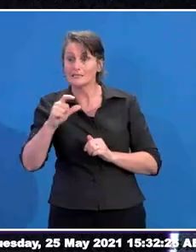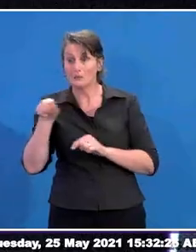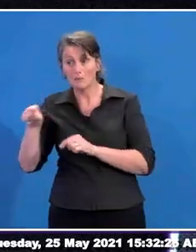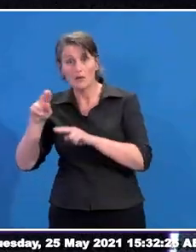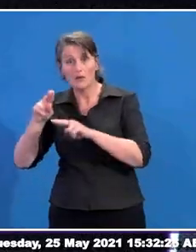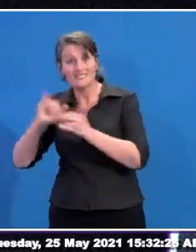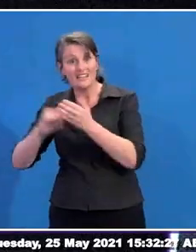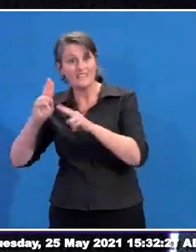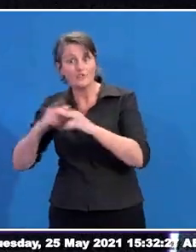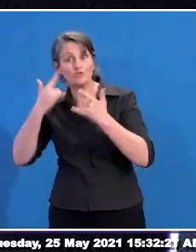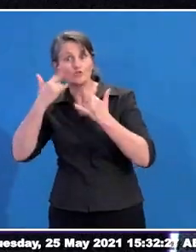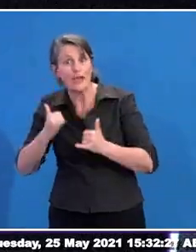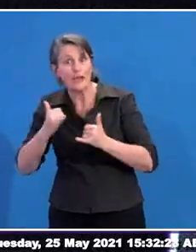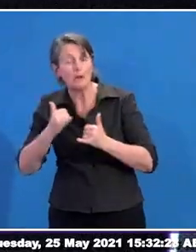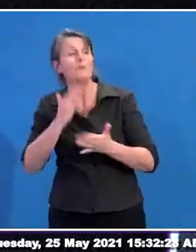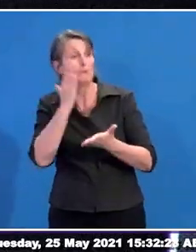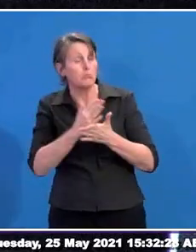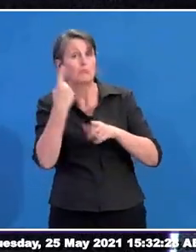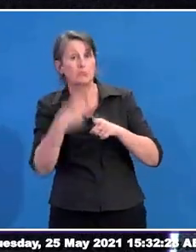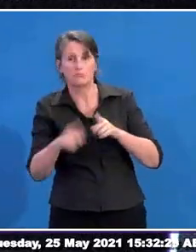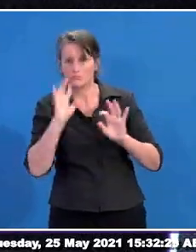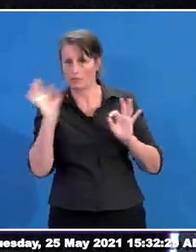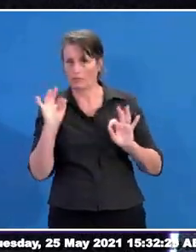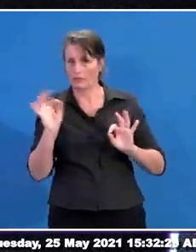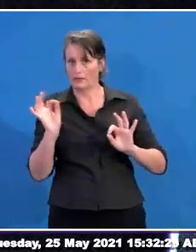My understanding is, as per the Office of the Children's Guardian, that it's